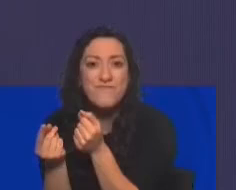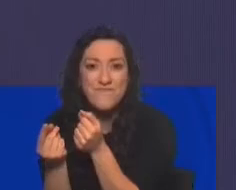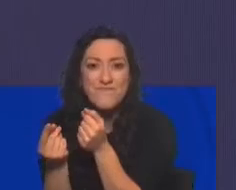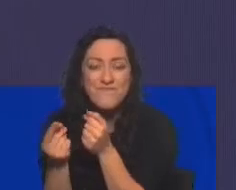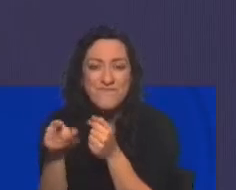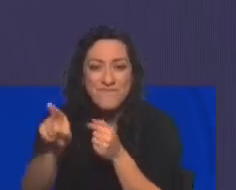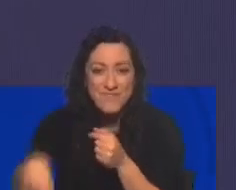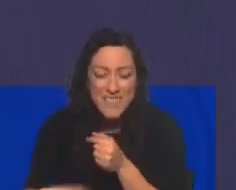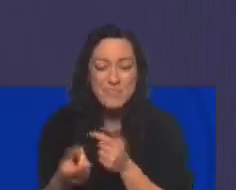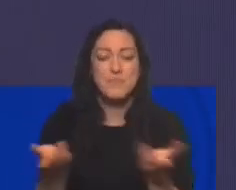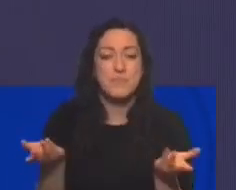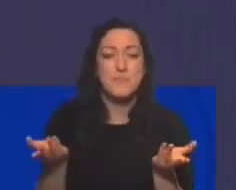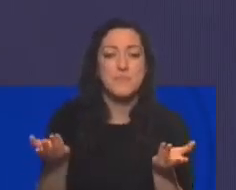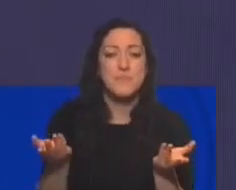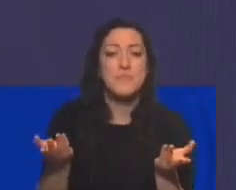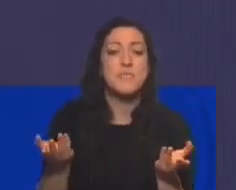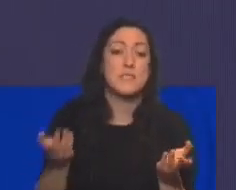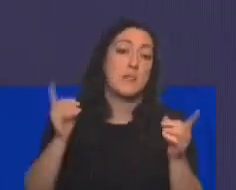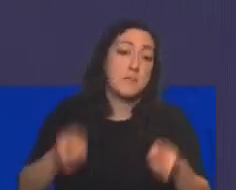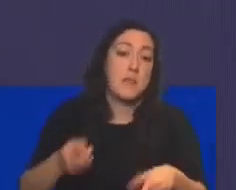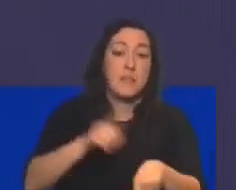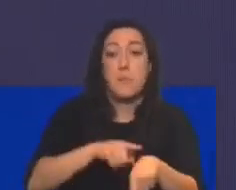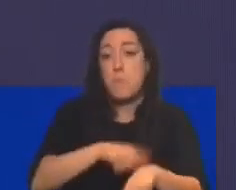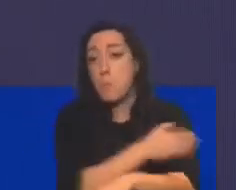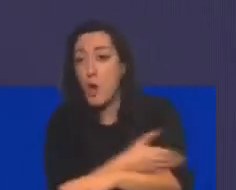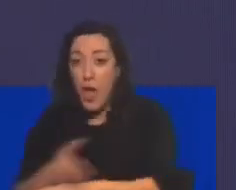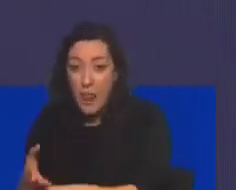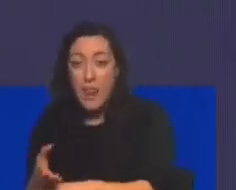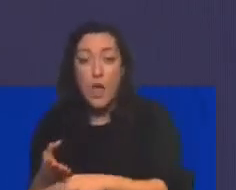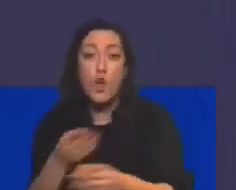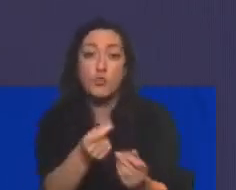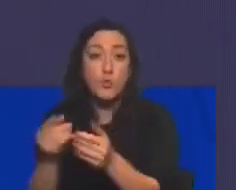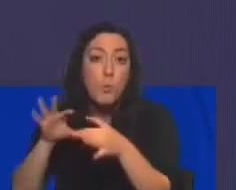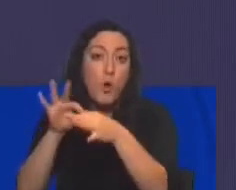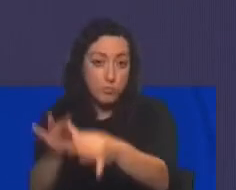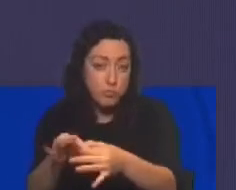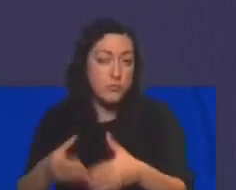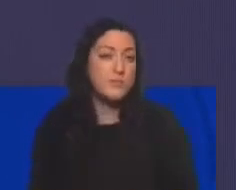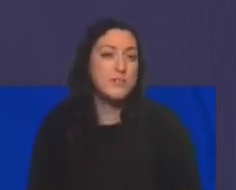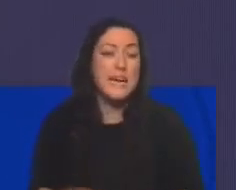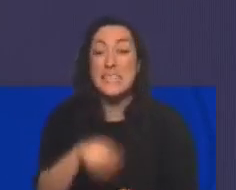on the inter-temporal path of consumption. And if I want to take out the